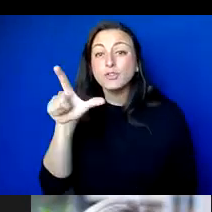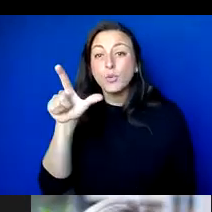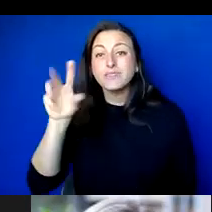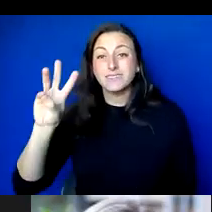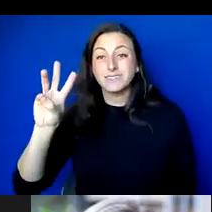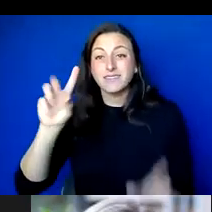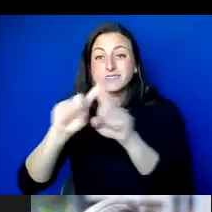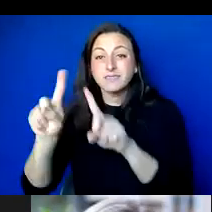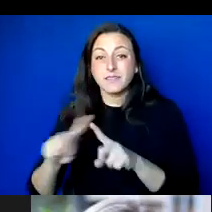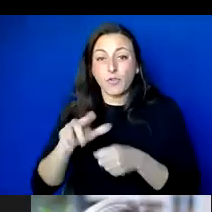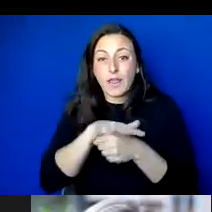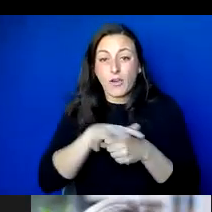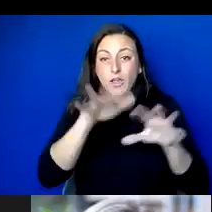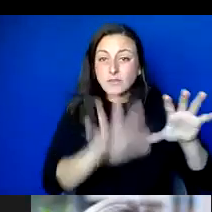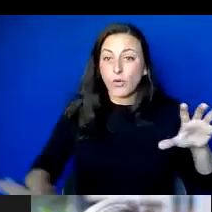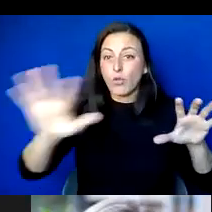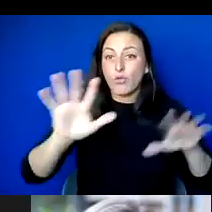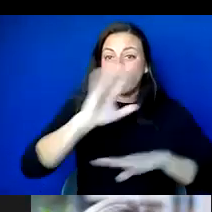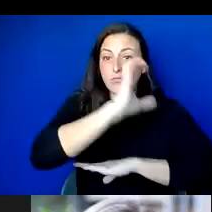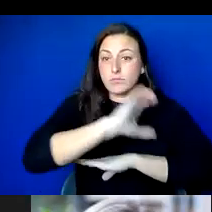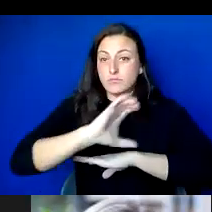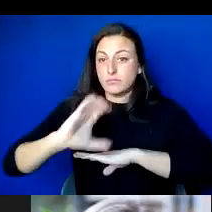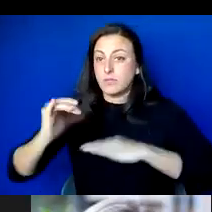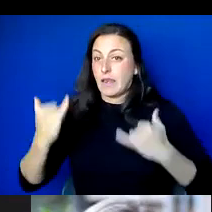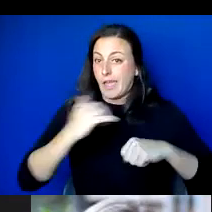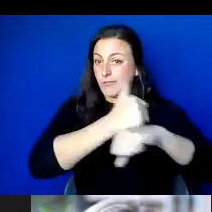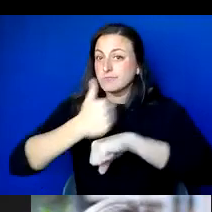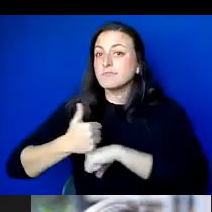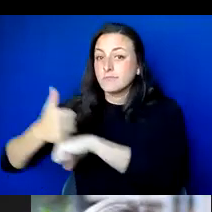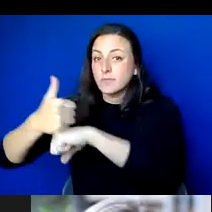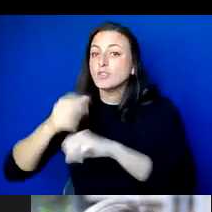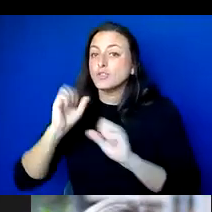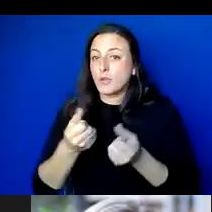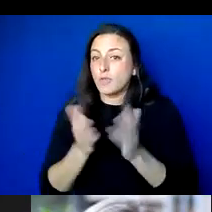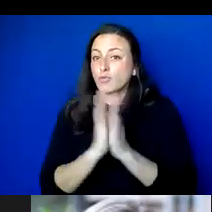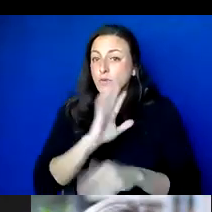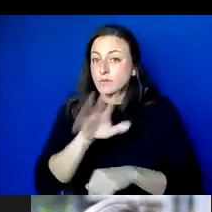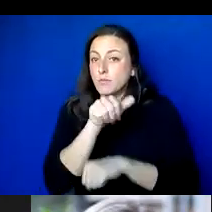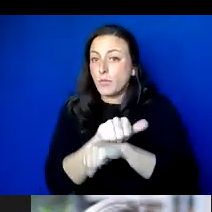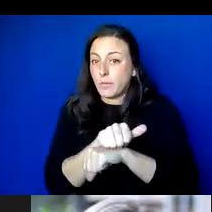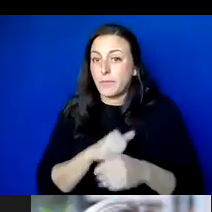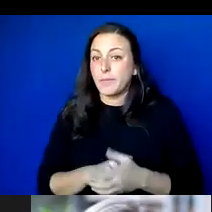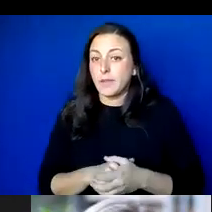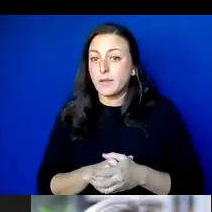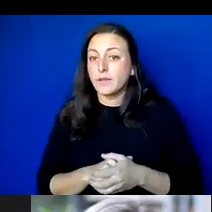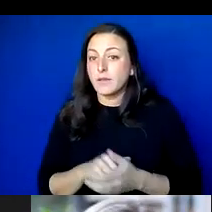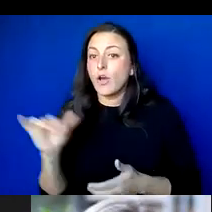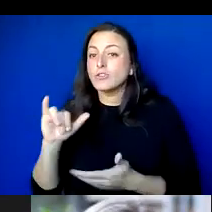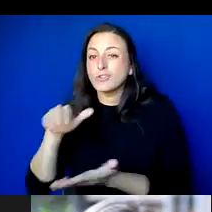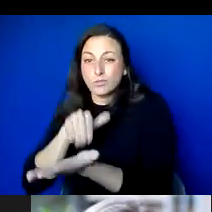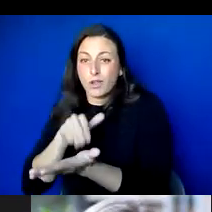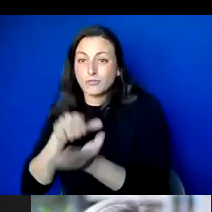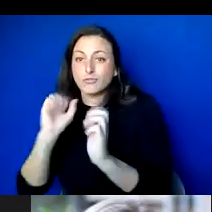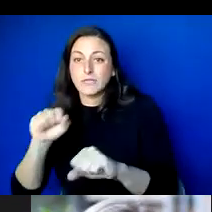the state now that are taking reservations and referrals from doctors for these therapies.